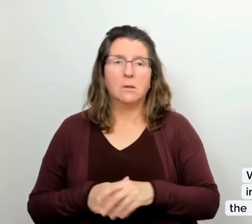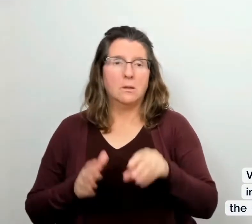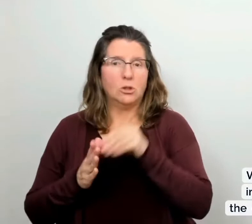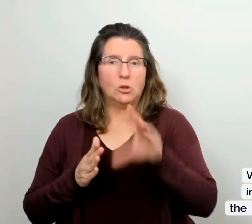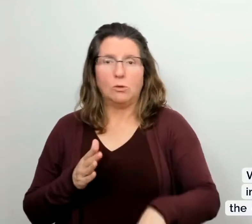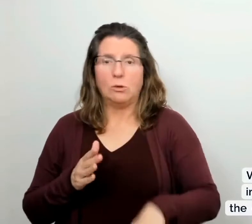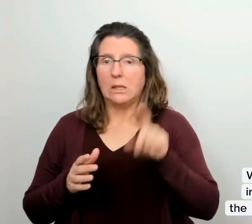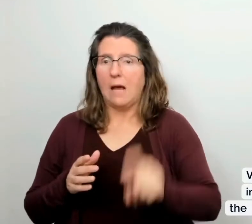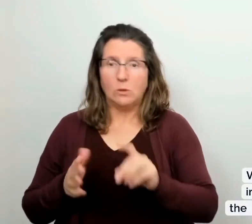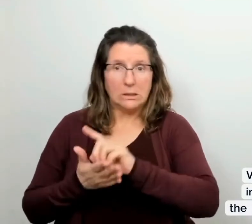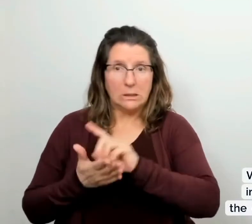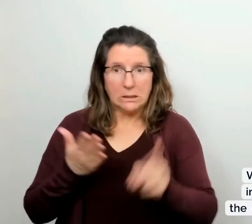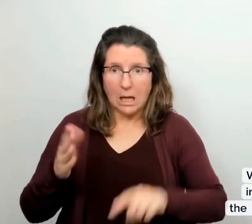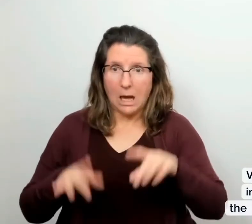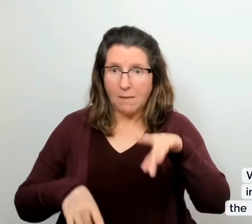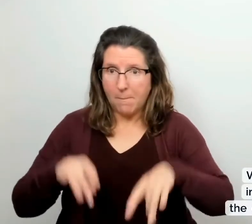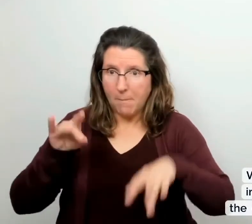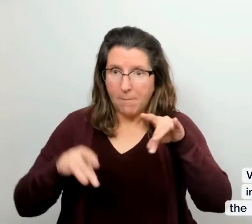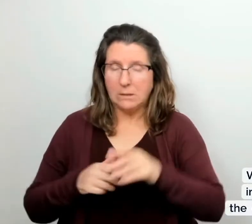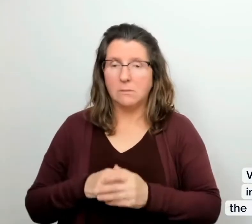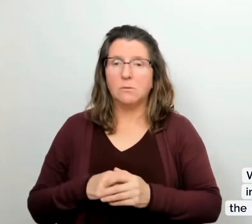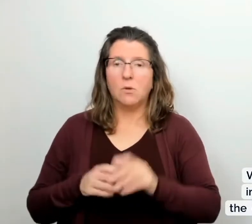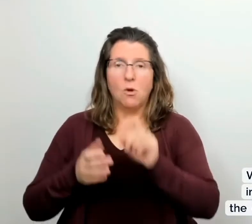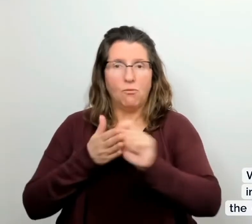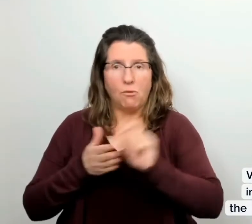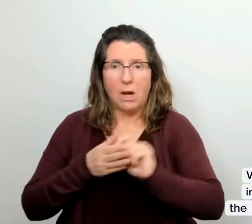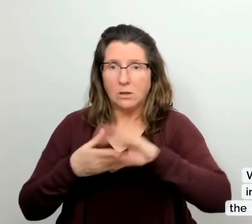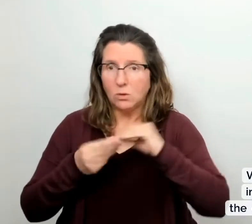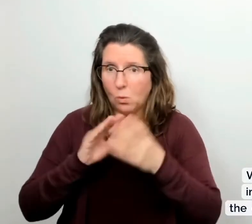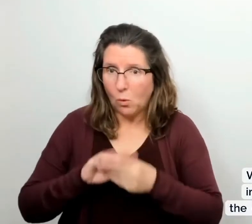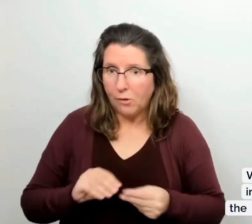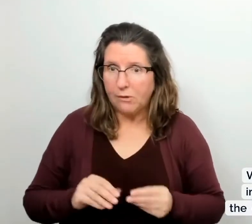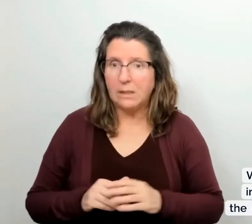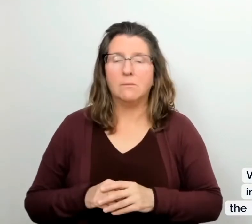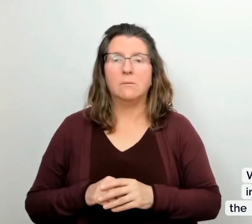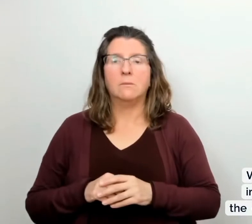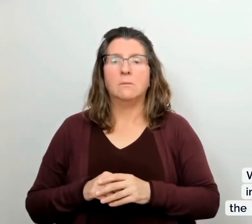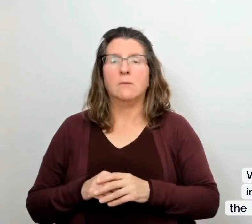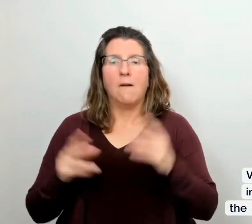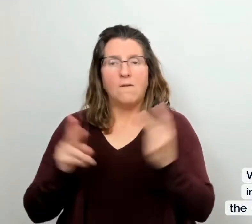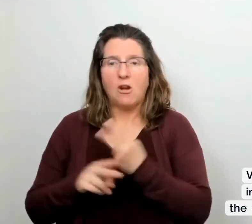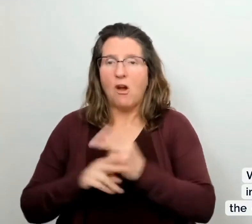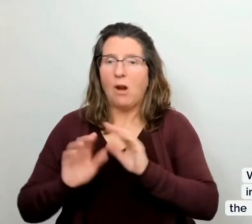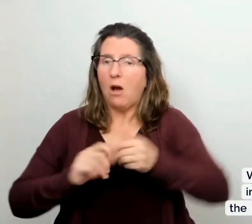The students had to design and create their own puppets. They had to write a story with their puppet as the main character.